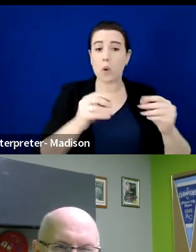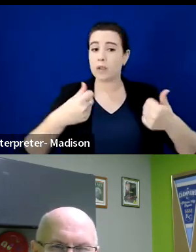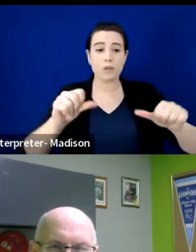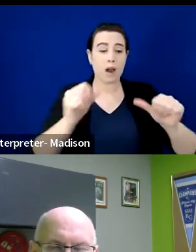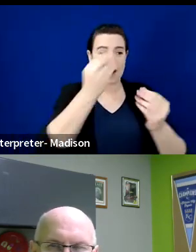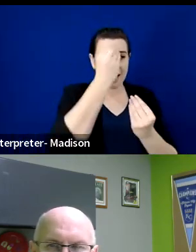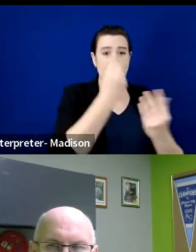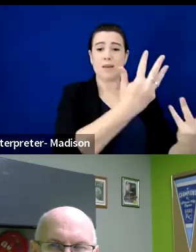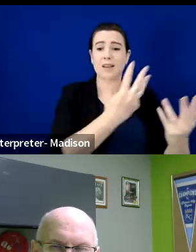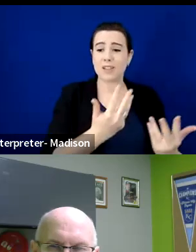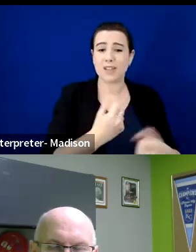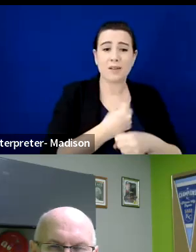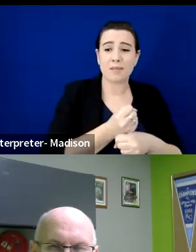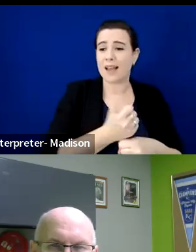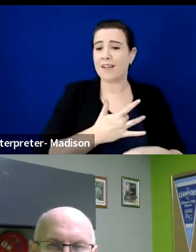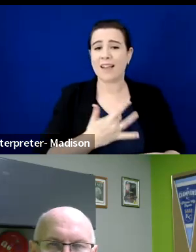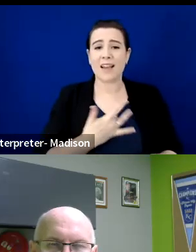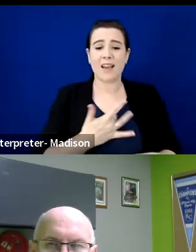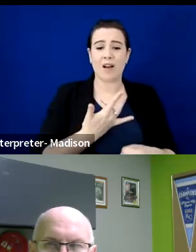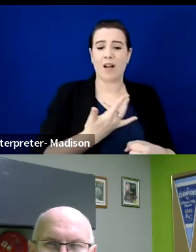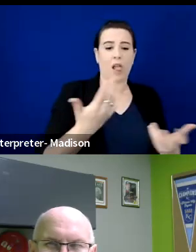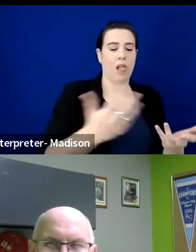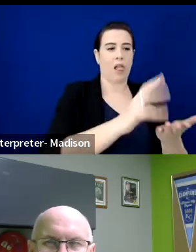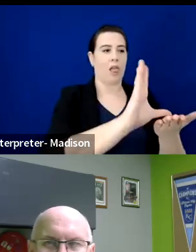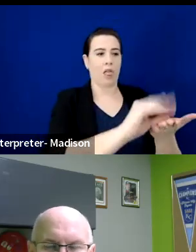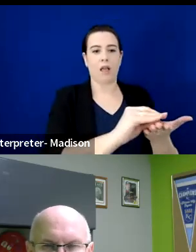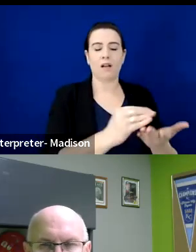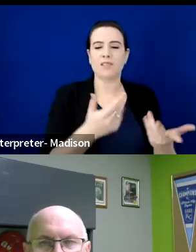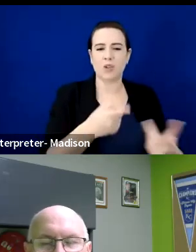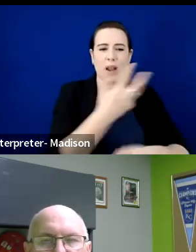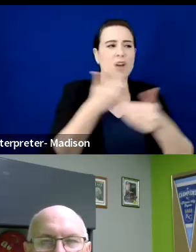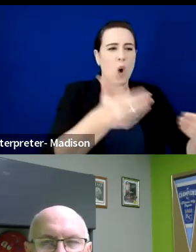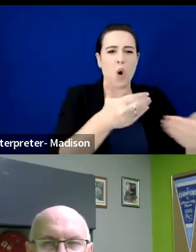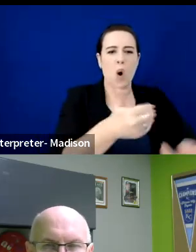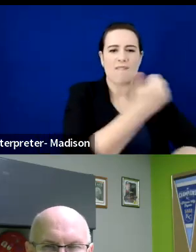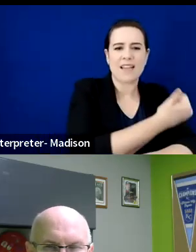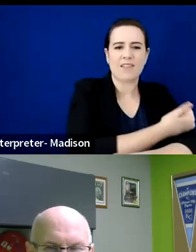The centers in Missouri, mayoral, Rail, and myself -- I think mentioned before -- we had a [ Unclear ] in getting surveys completed and doing exactly as directed.